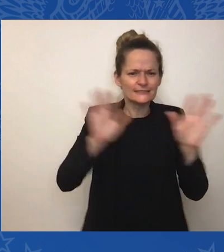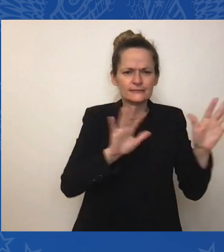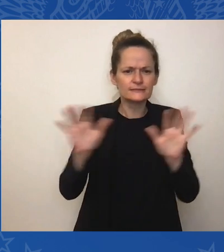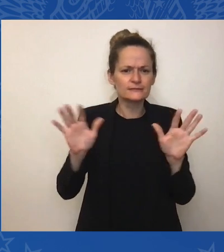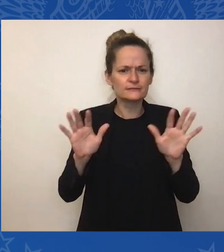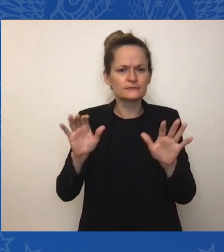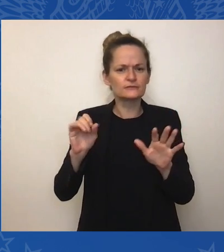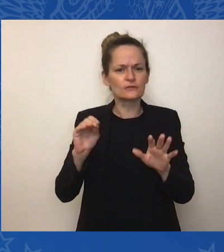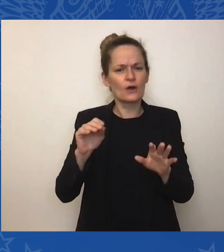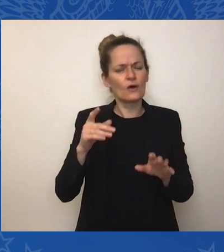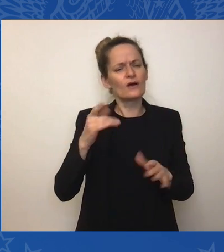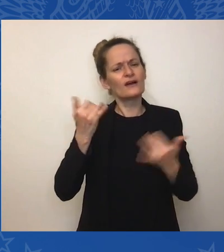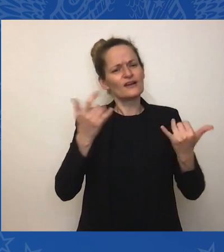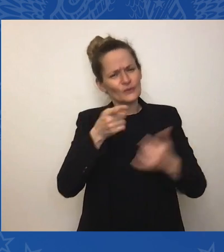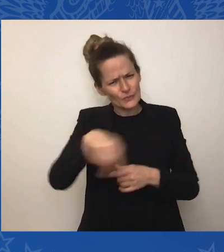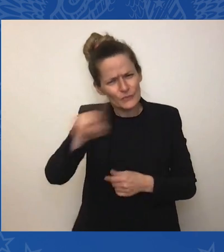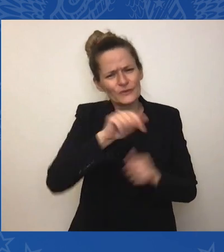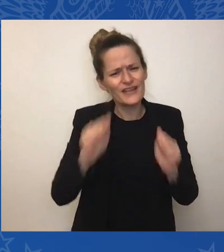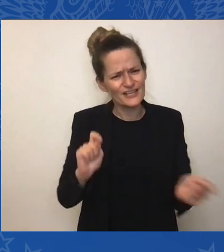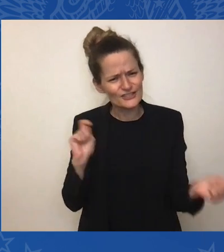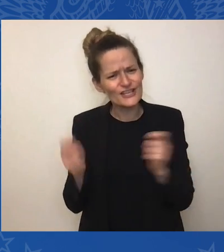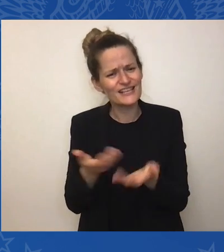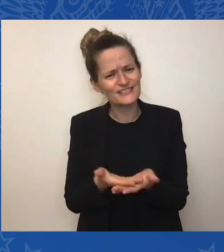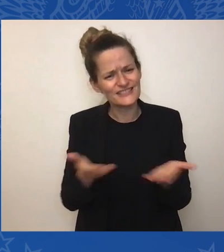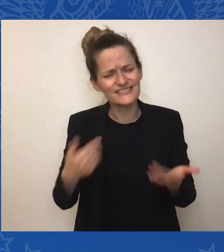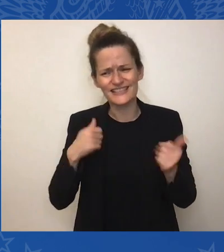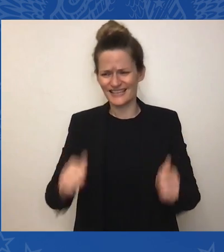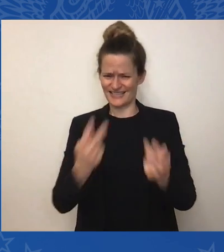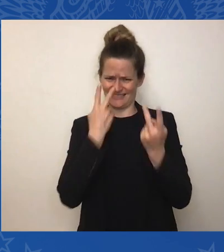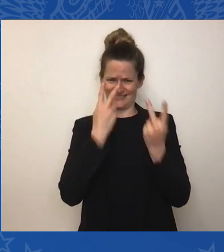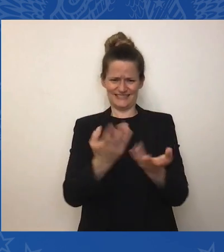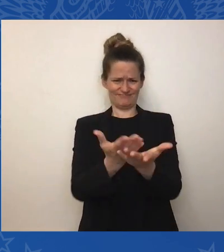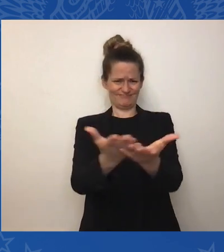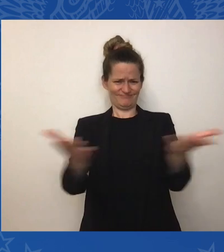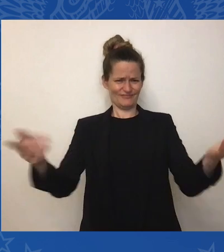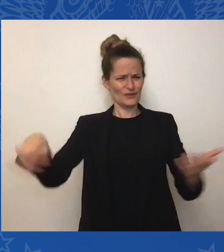You can make the difference. You can lift the country up. You can meet the challenges of our time.